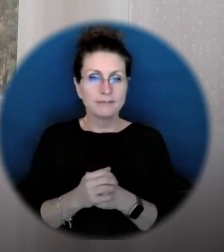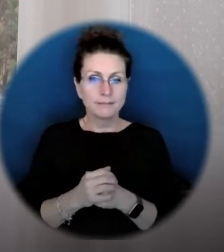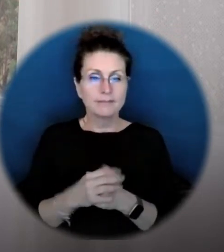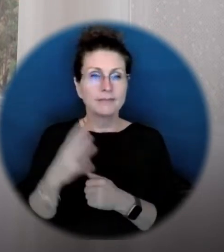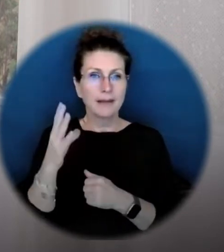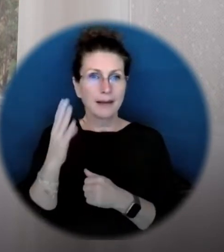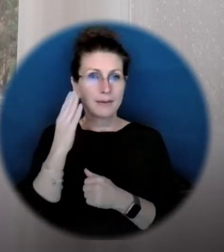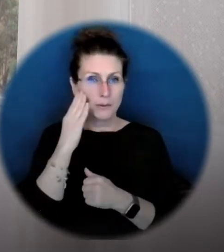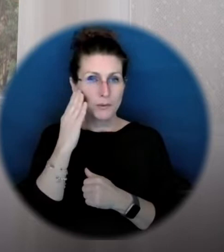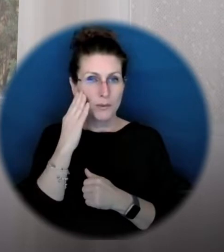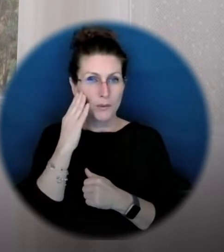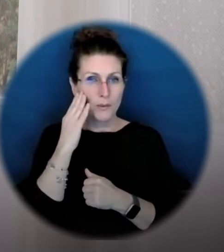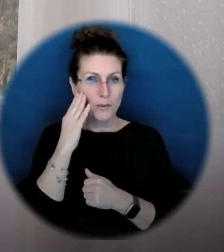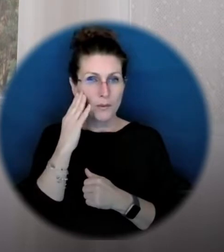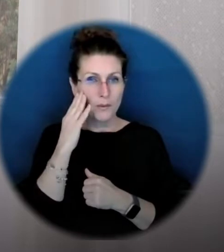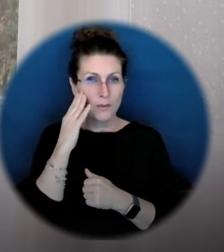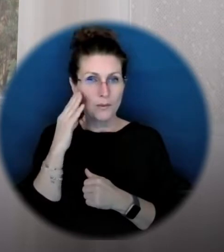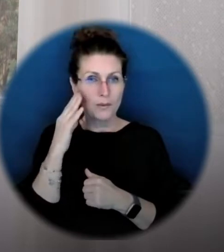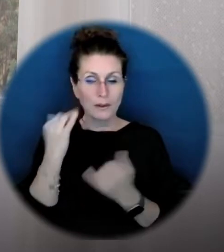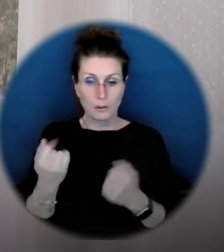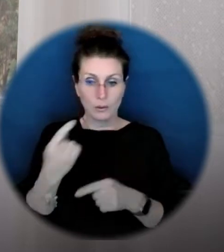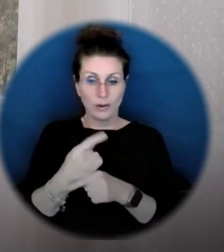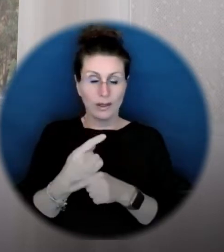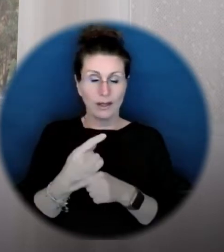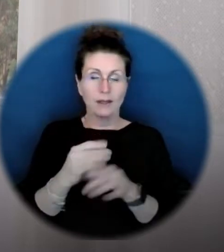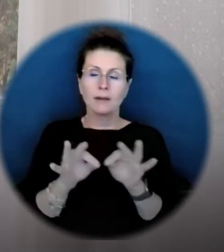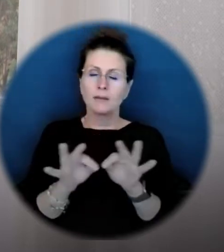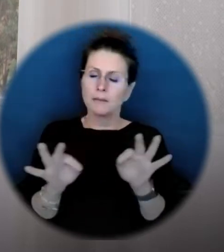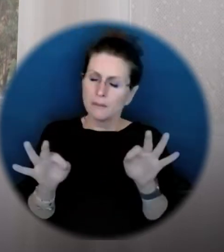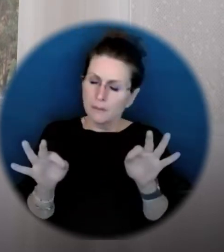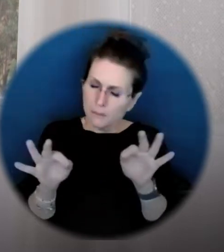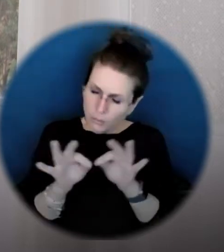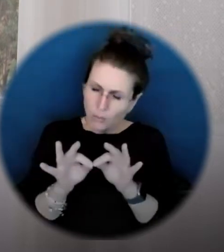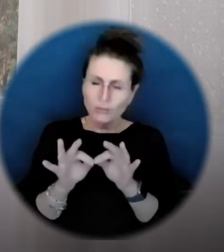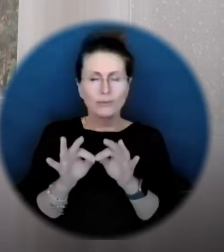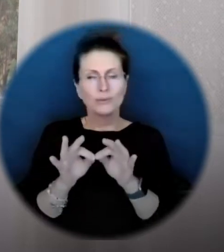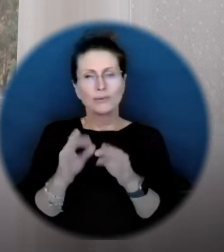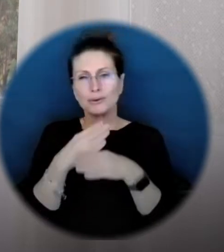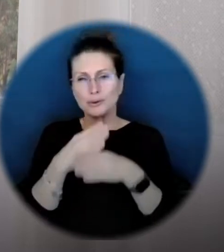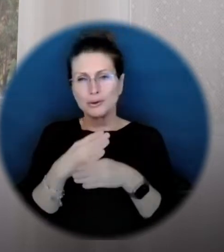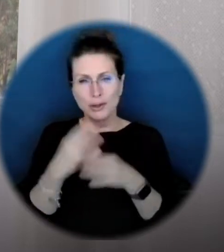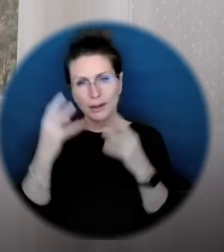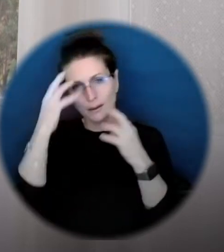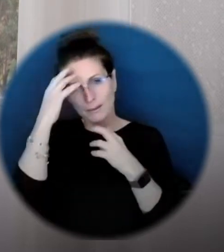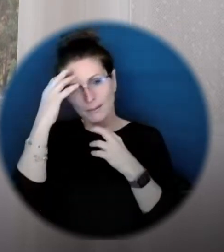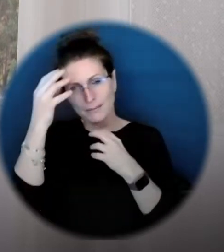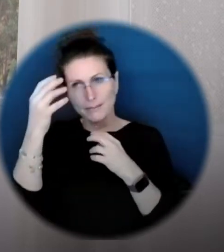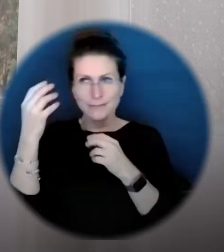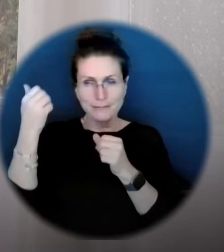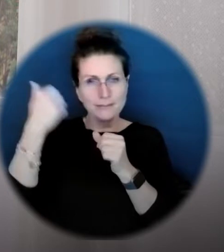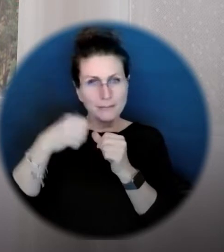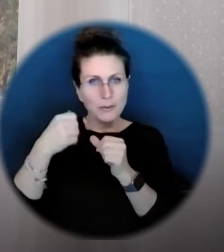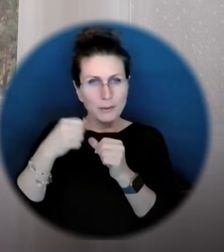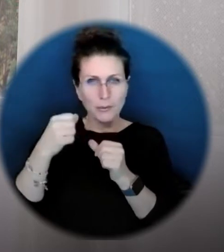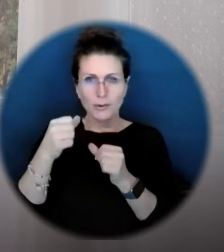And know that this day is so important to share those memories and those moments that we had